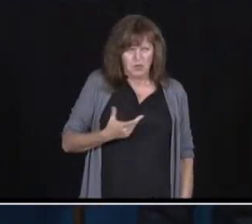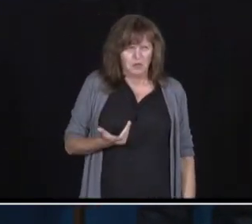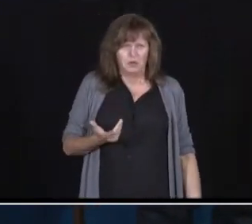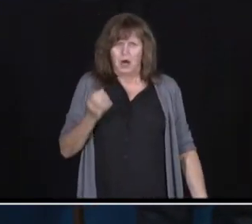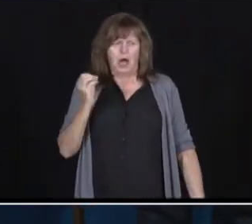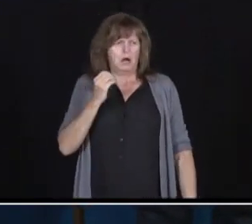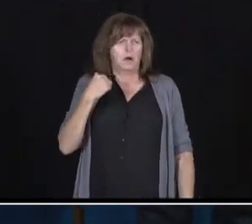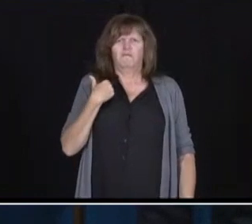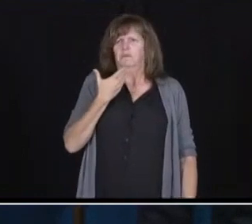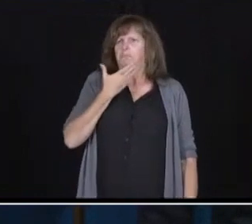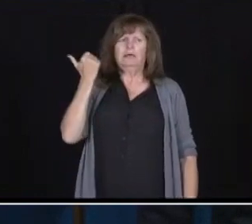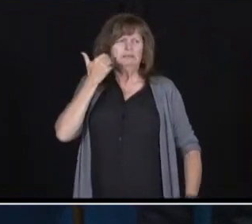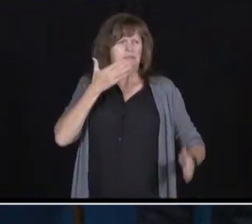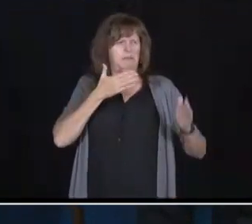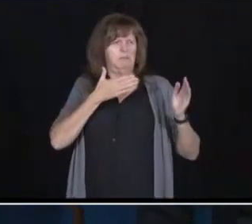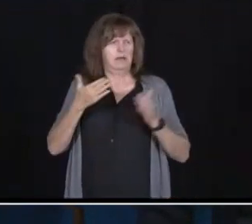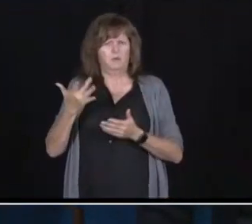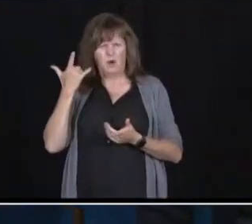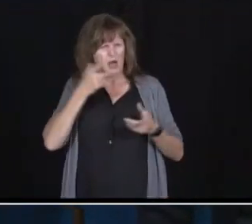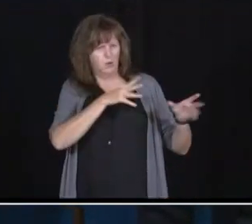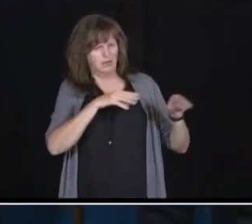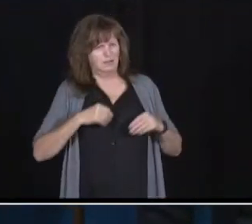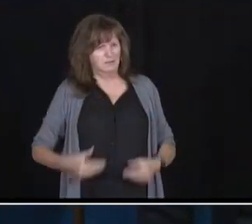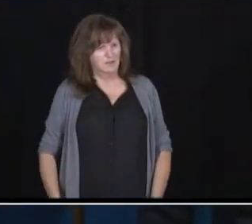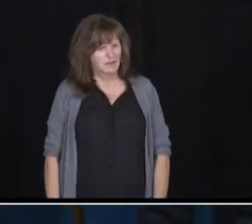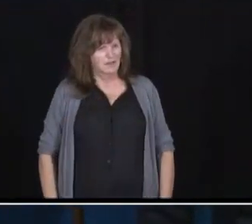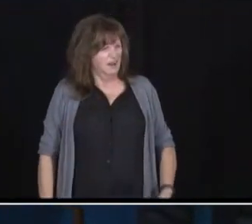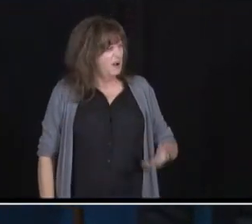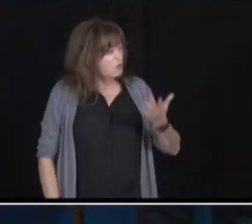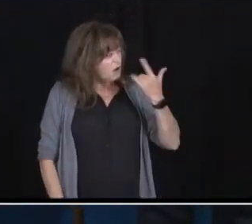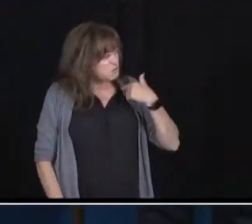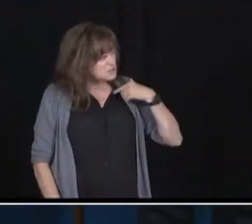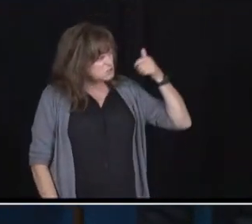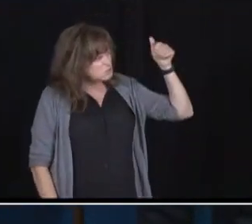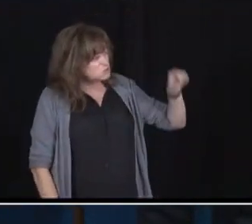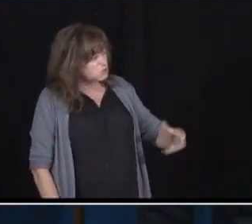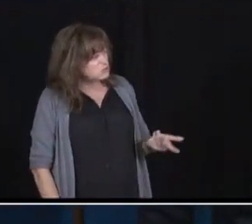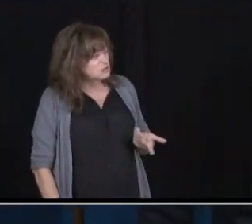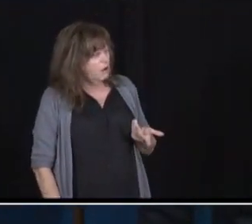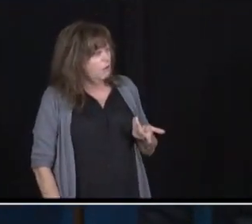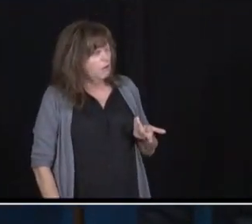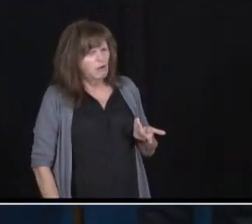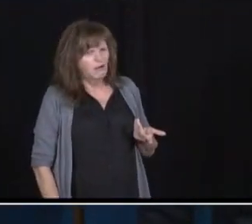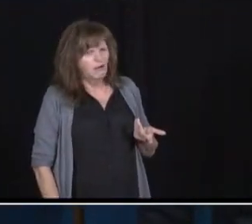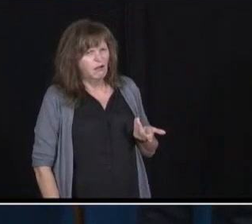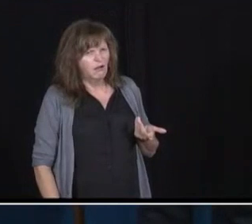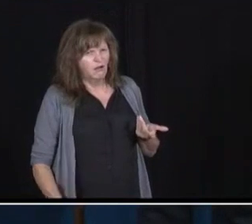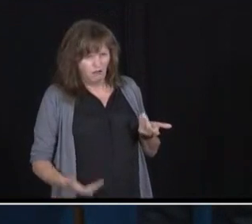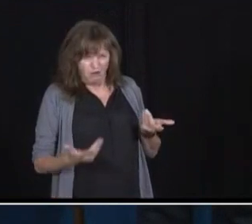Premier, I just curious about the money from the federal government. You have always said and he said it again today